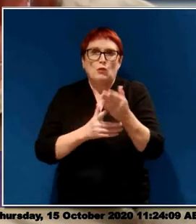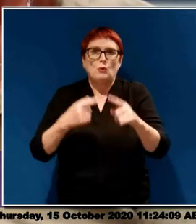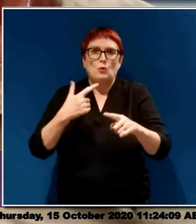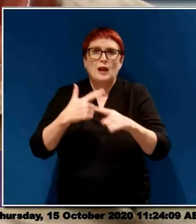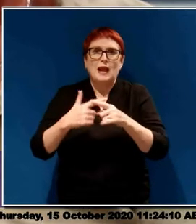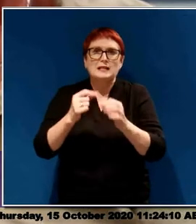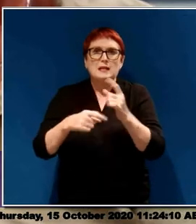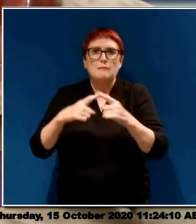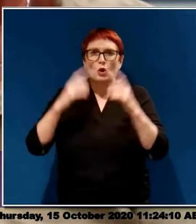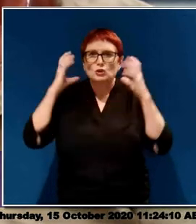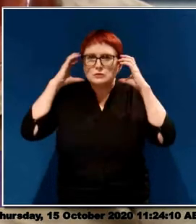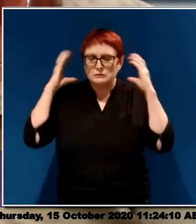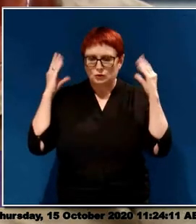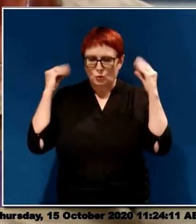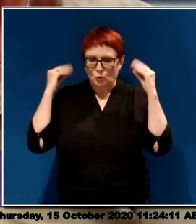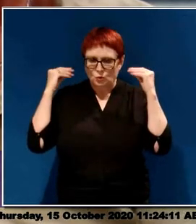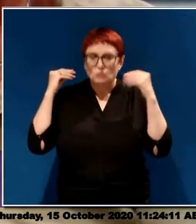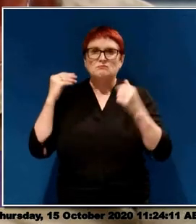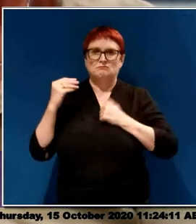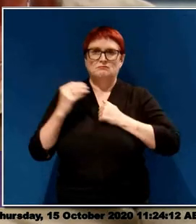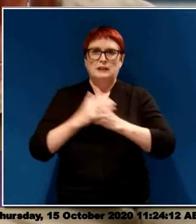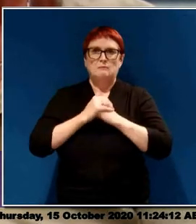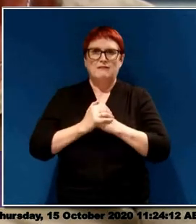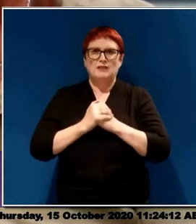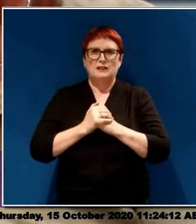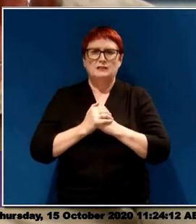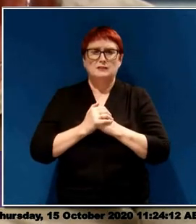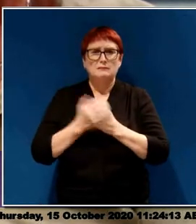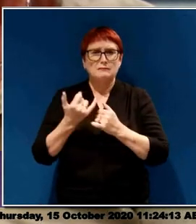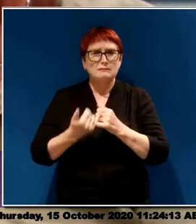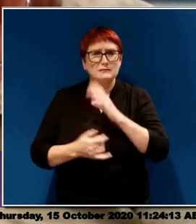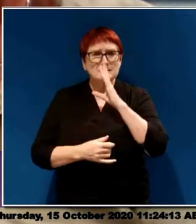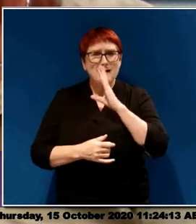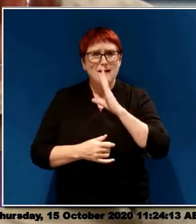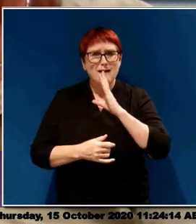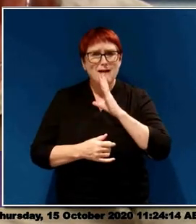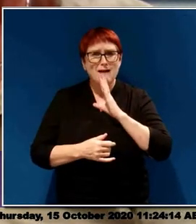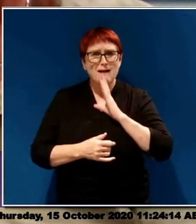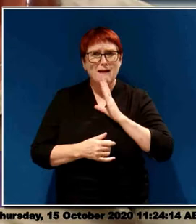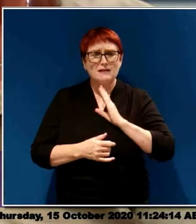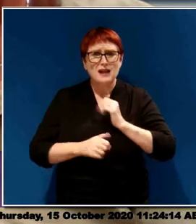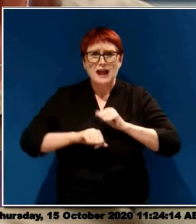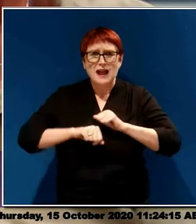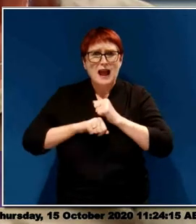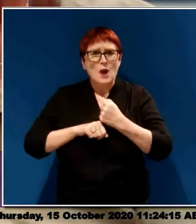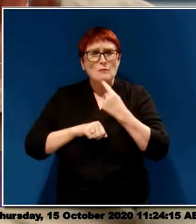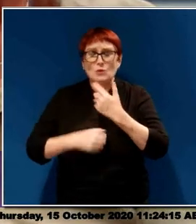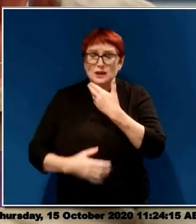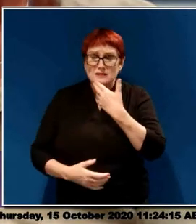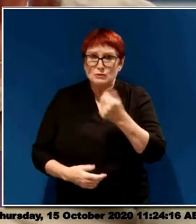So, you know, there's so much beautiful to our son that - and everyone's missing out on that.